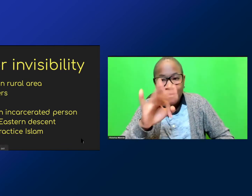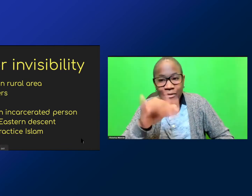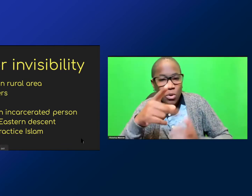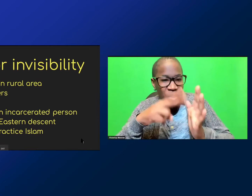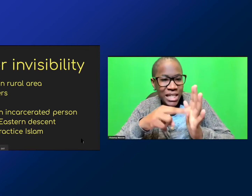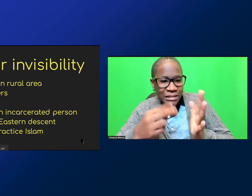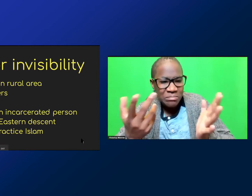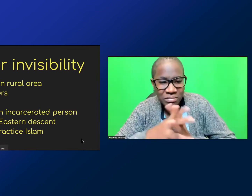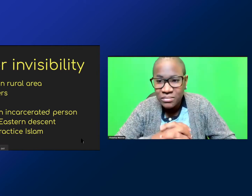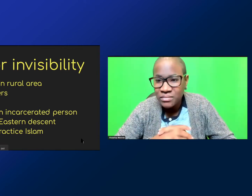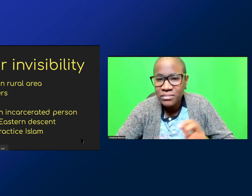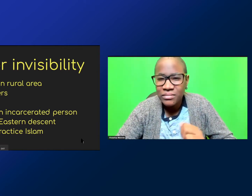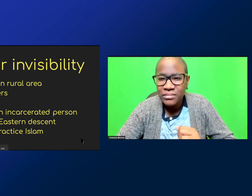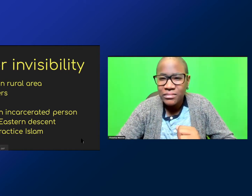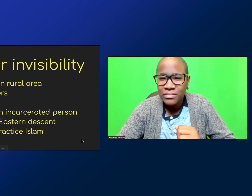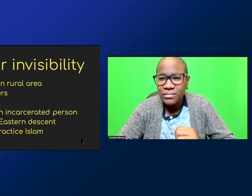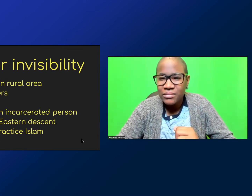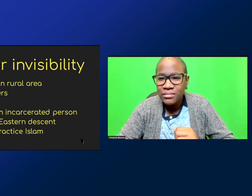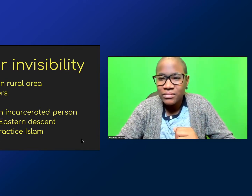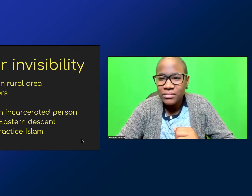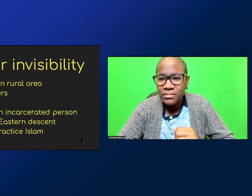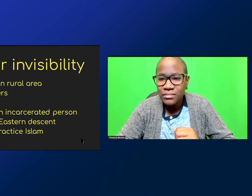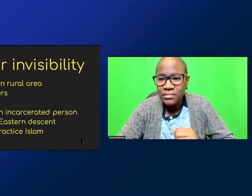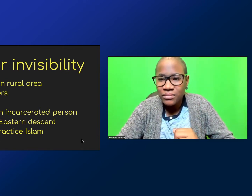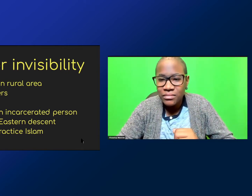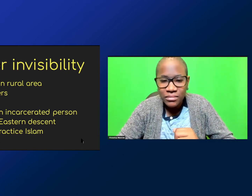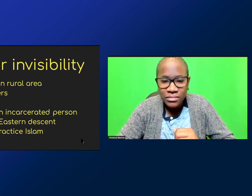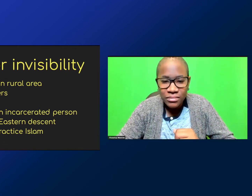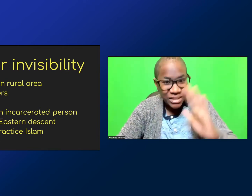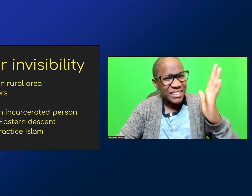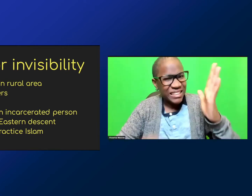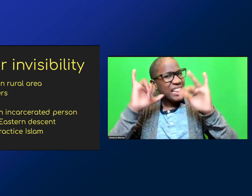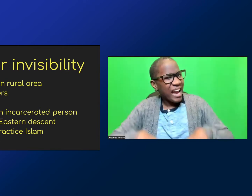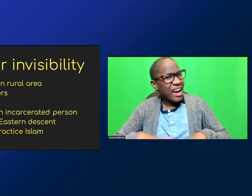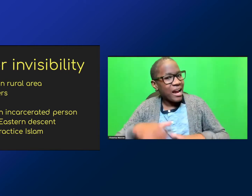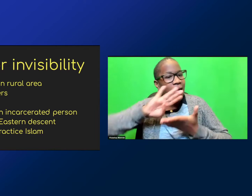experience as we can see it and so i'm wondering if anybody in the audience has come across a